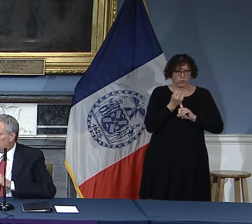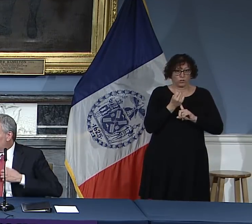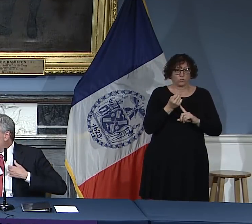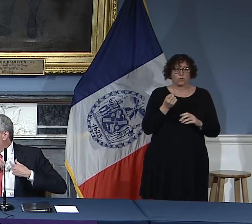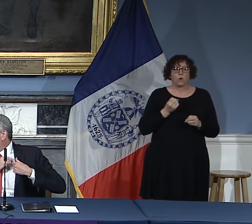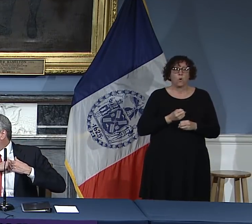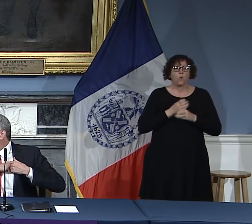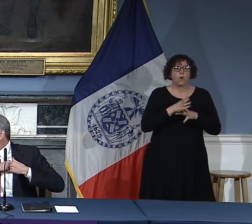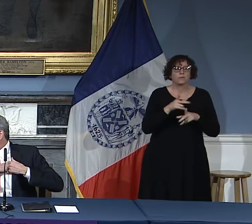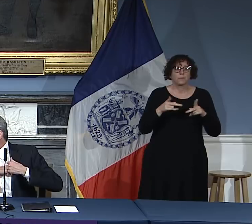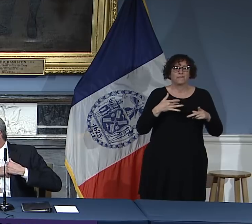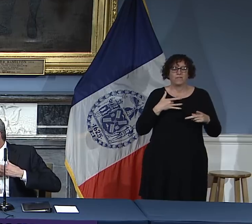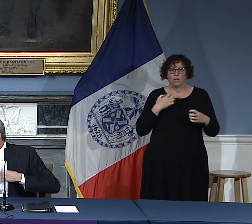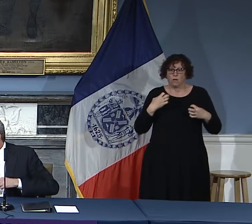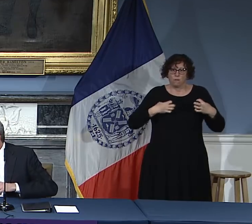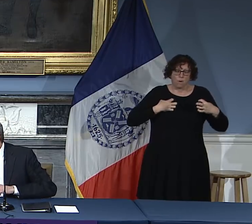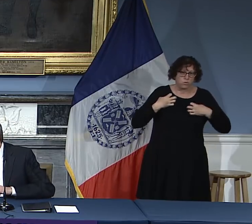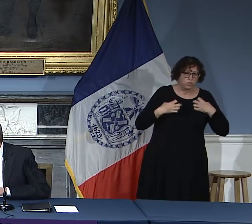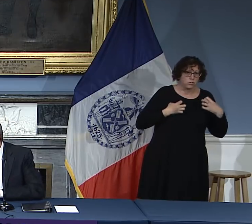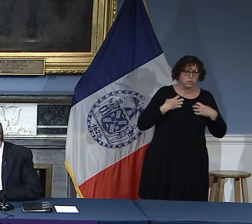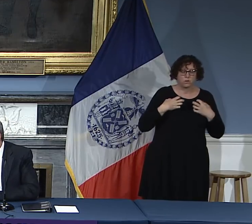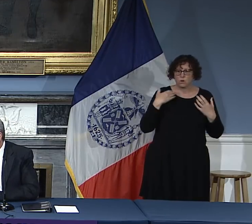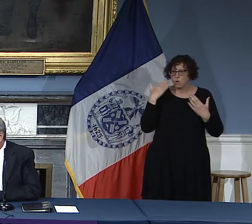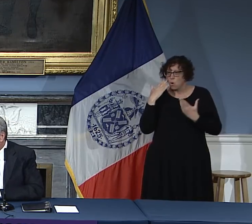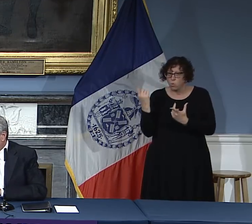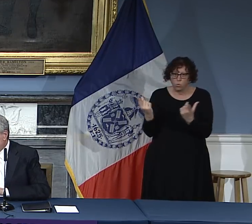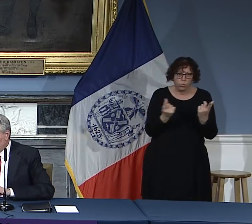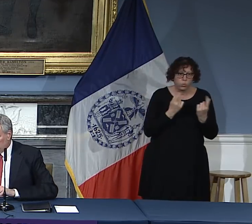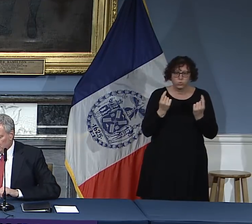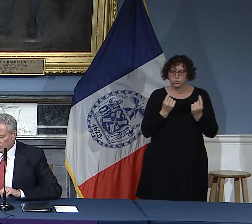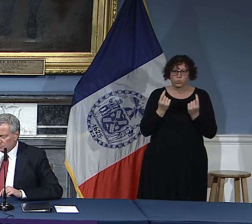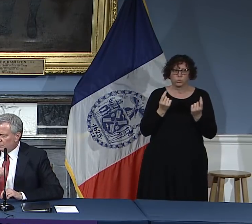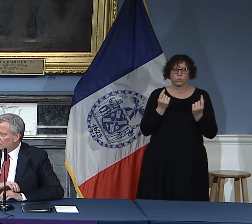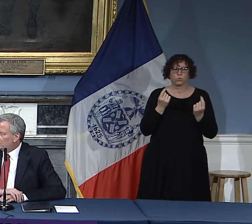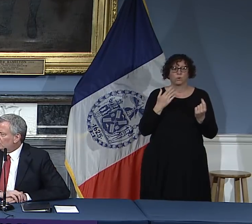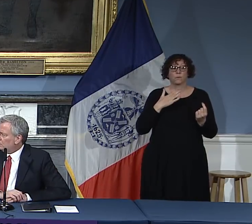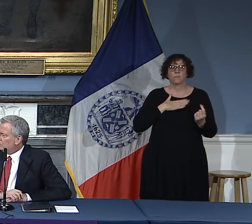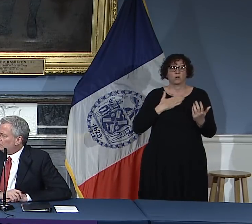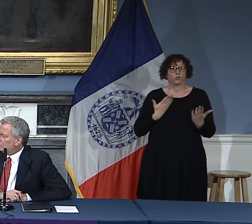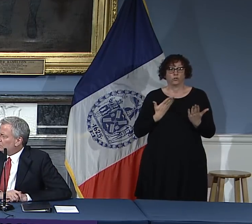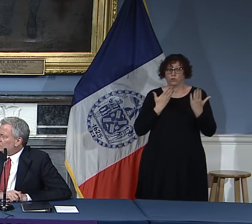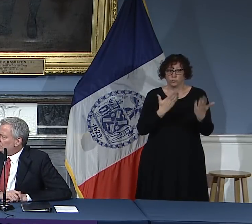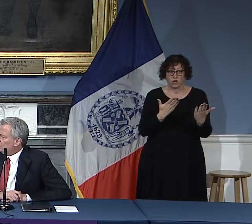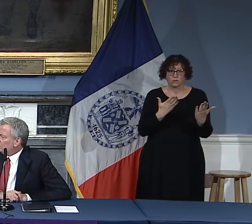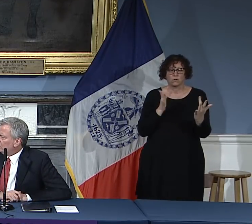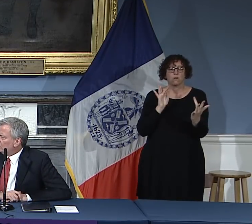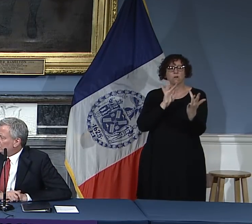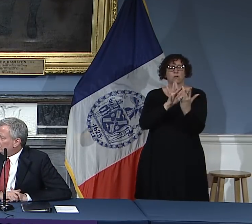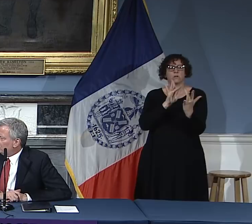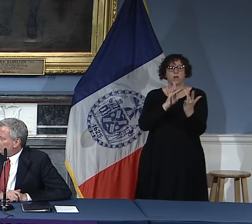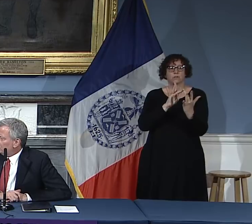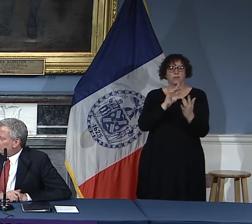TO REALLY ACCESS NYC WELL. I WANT TO NOW JUST MAKEO SME REMARKS IN SPASNIH.